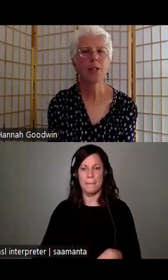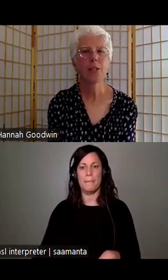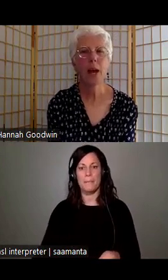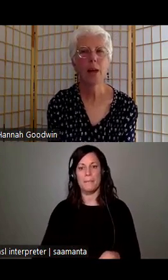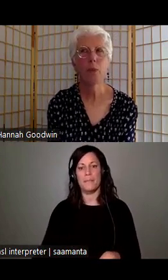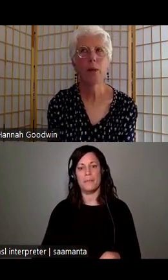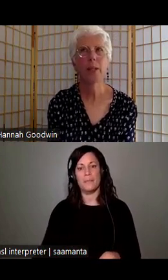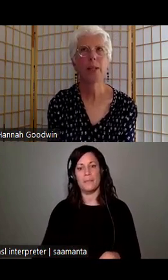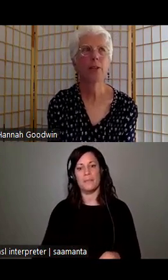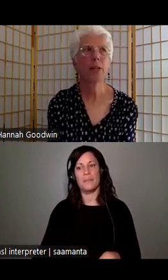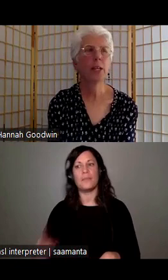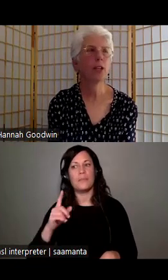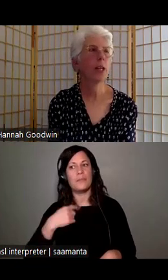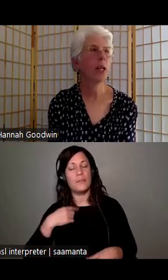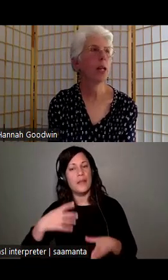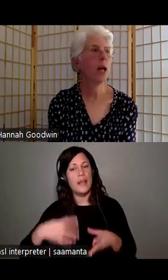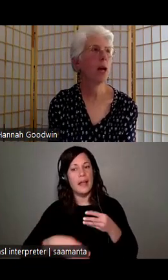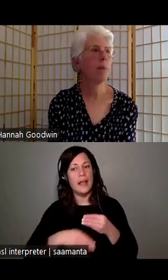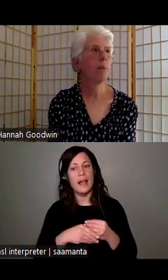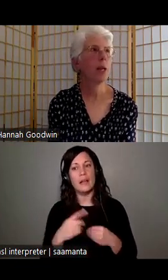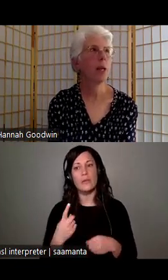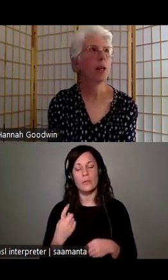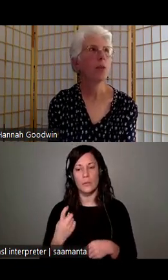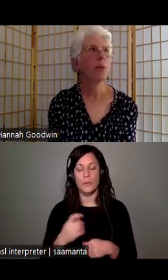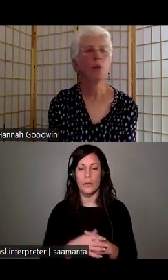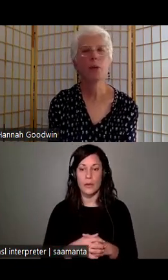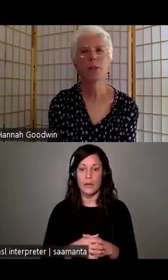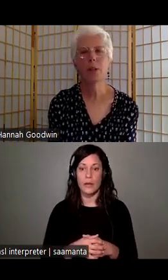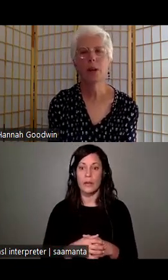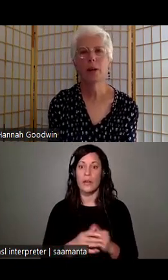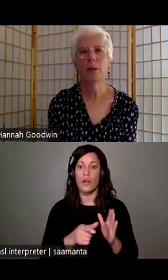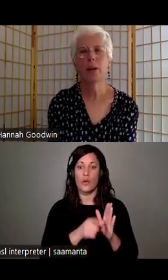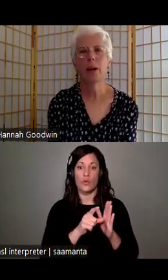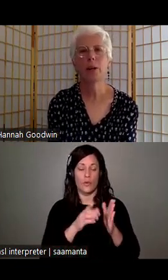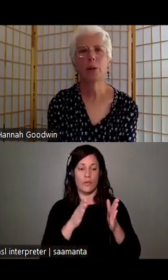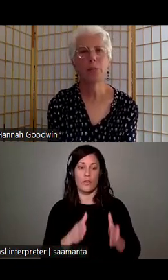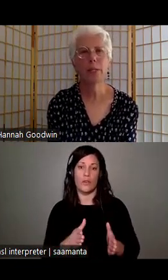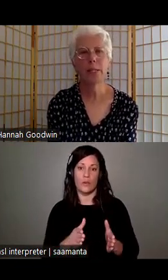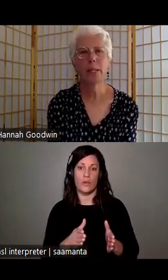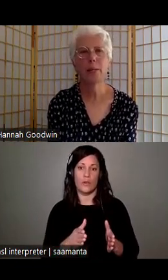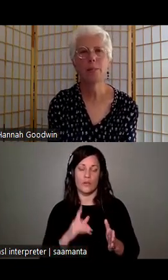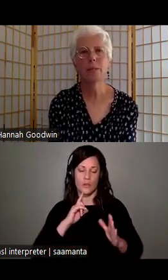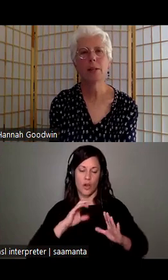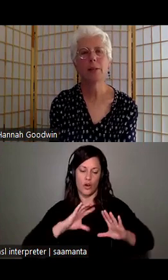I can just add one little thing that the reviewers are grouped in teams,